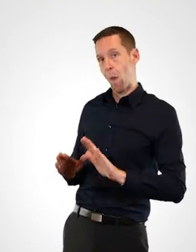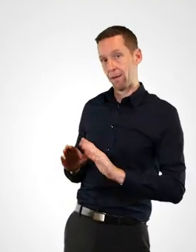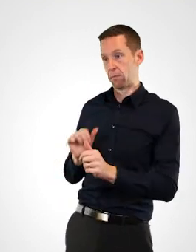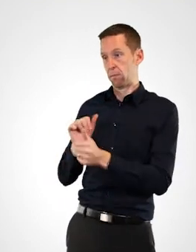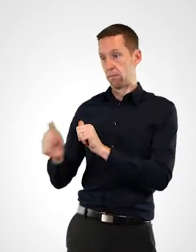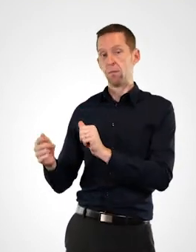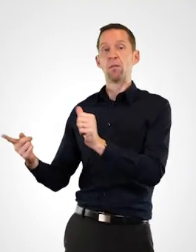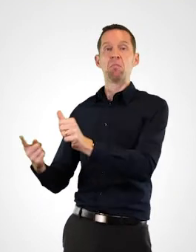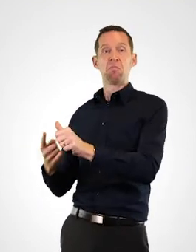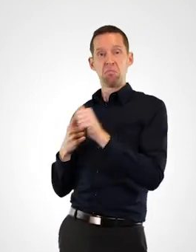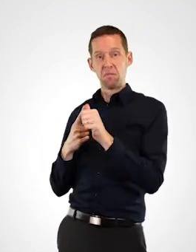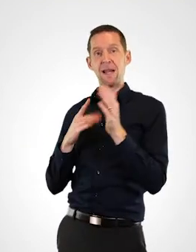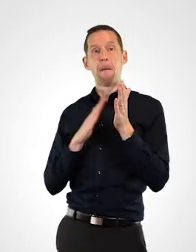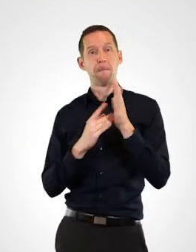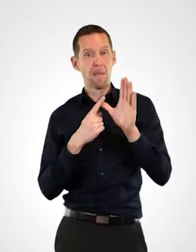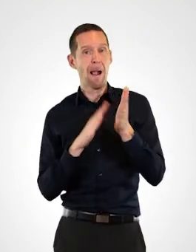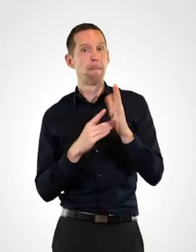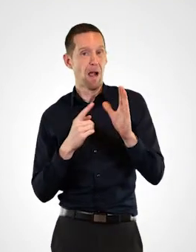and sure enough he responds with a "mum mum ma".